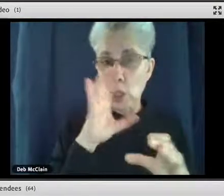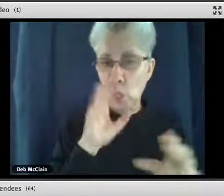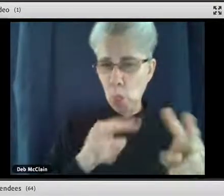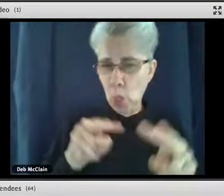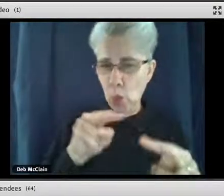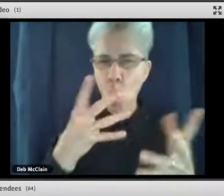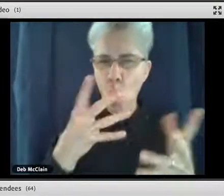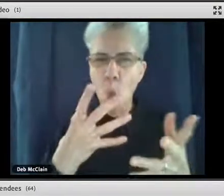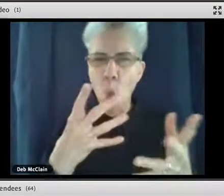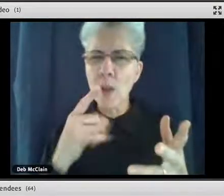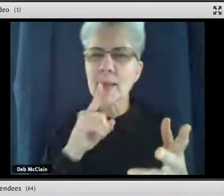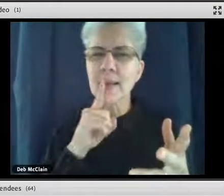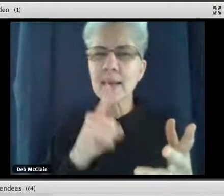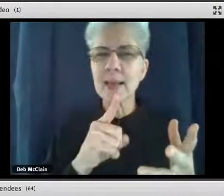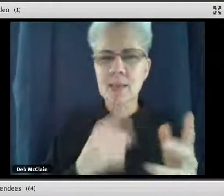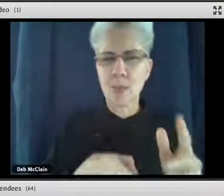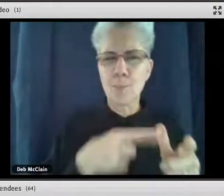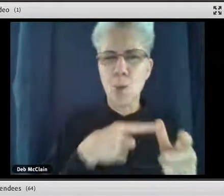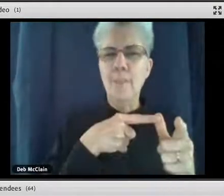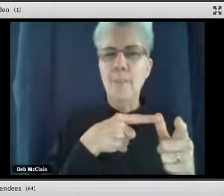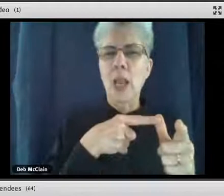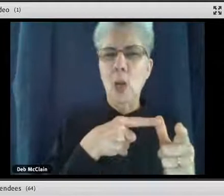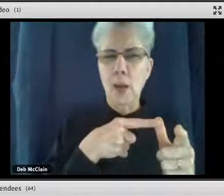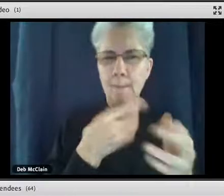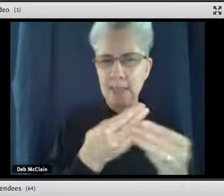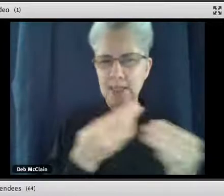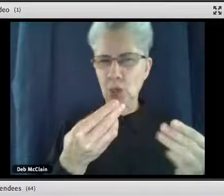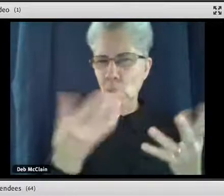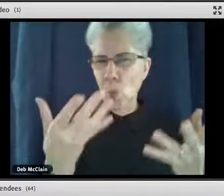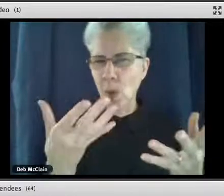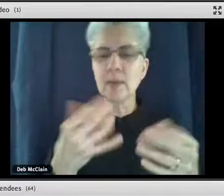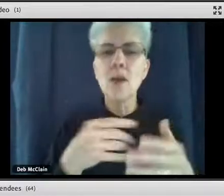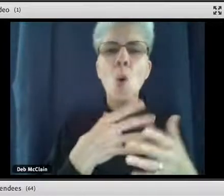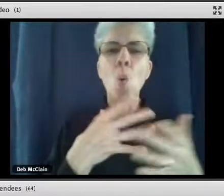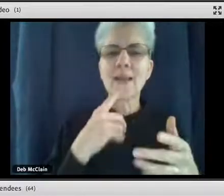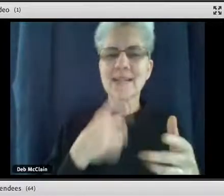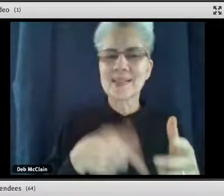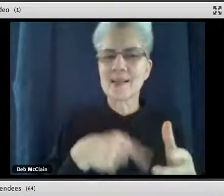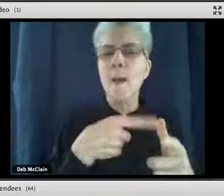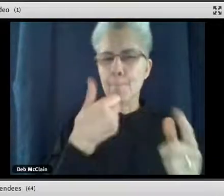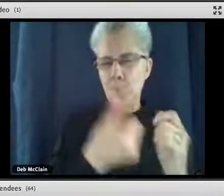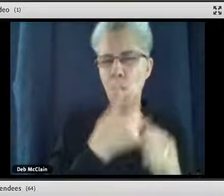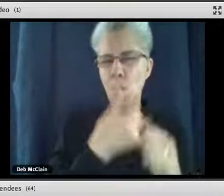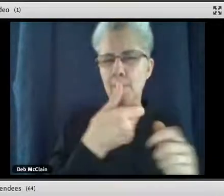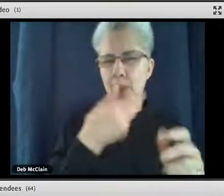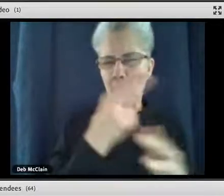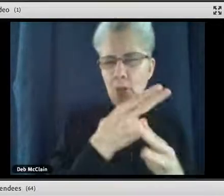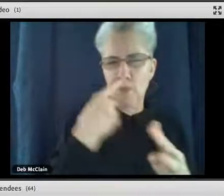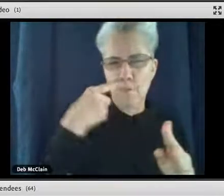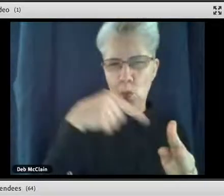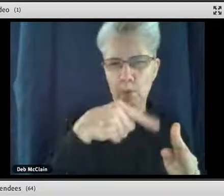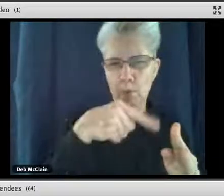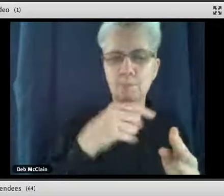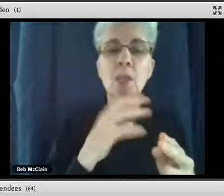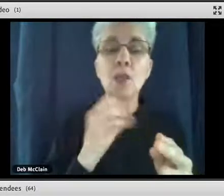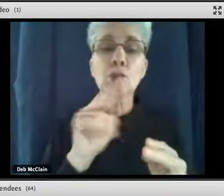what we're supposed to be looking at is kind of what is, like, the primary material? Like, what is it primarily that we're looking at?